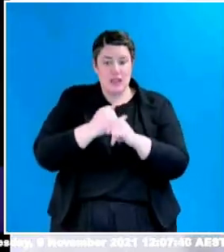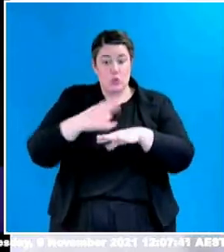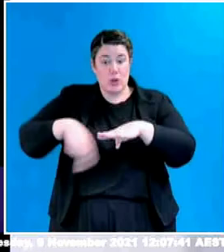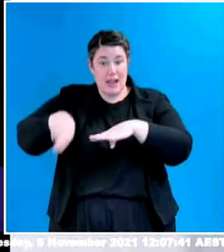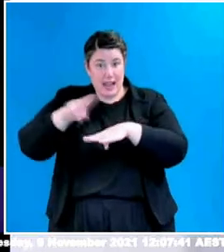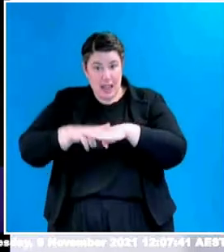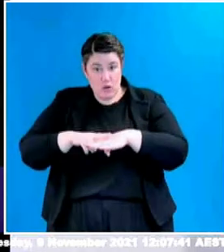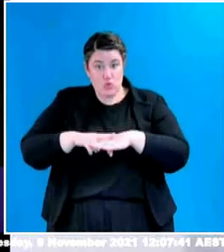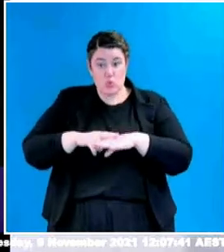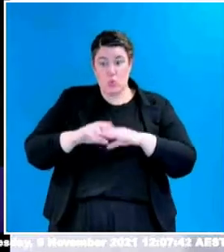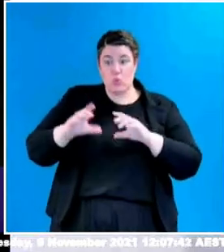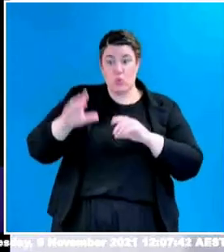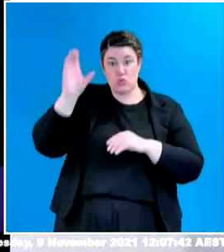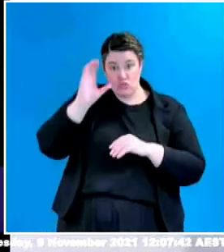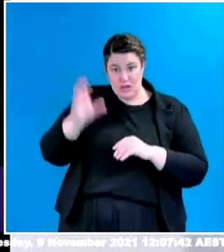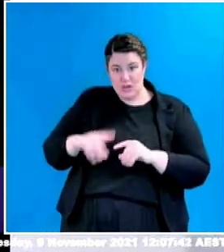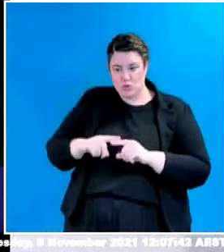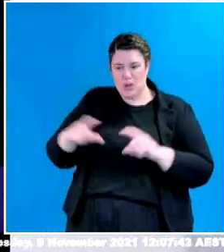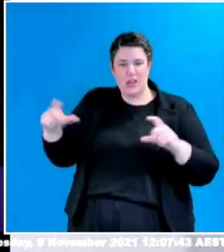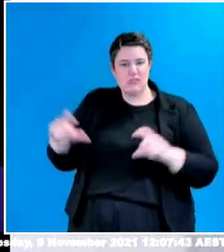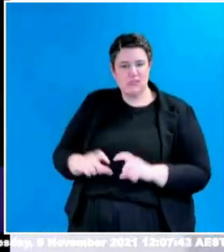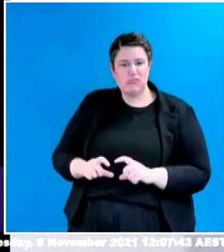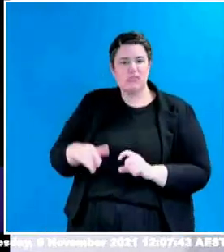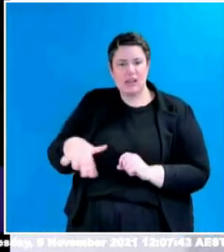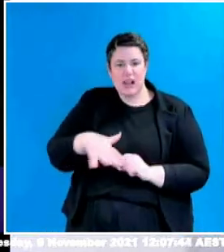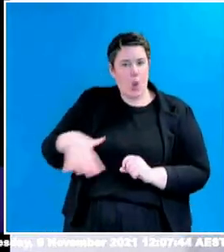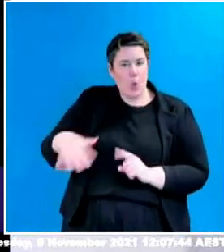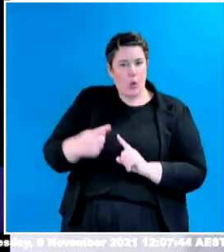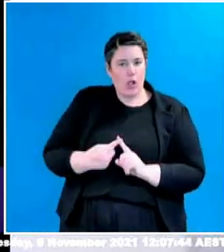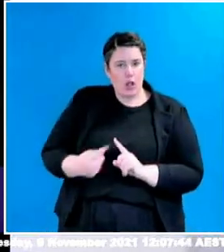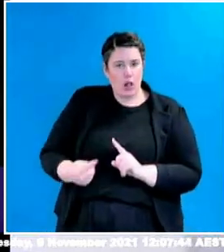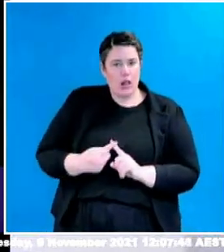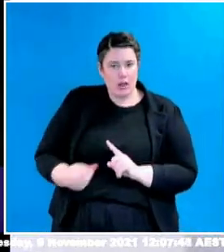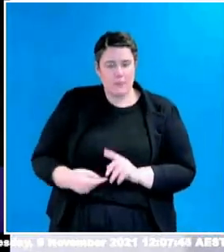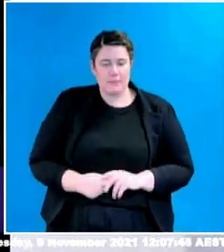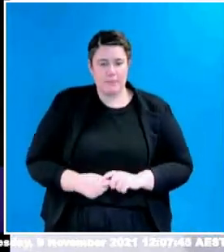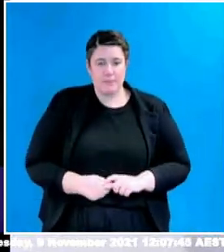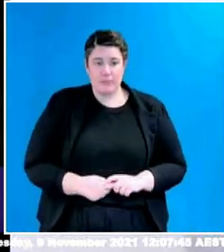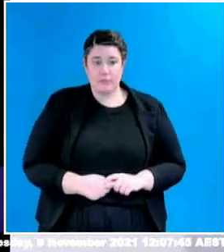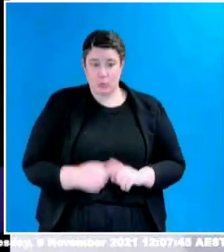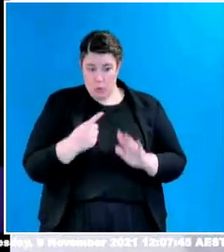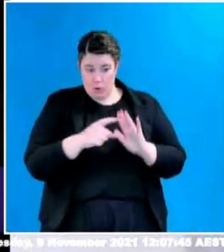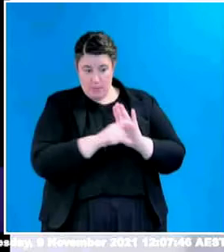regional and local levels. So that is one part of Article 29.